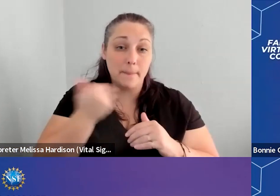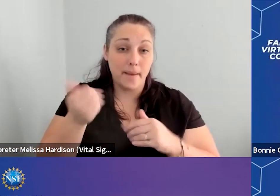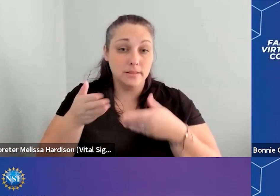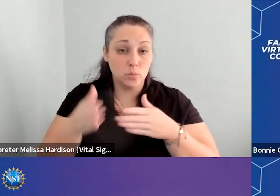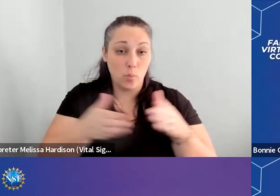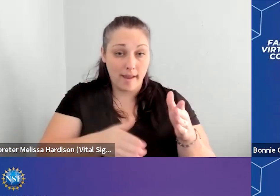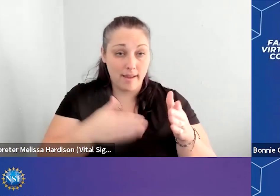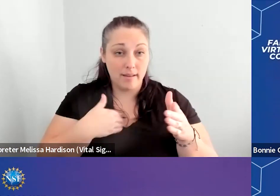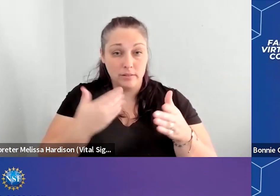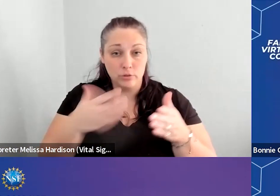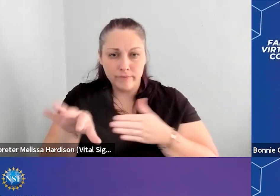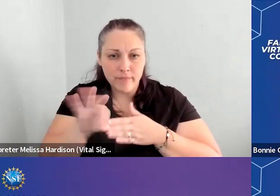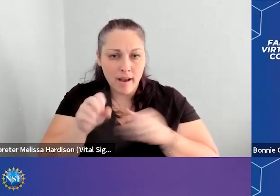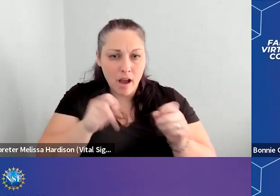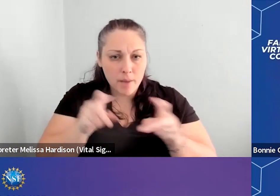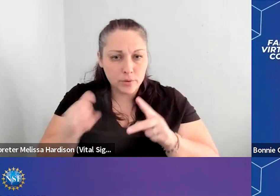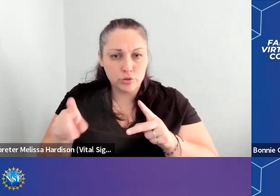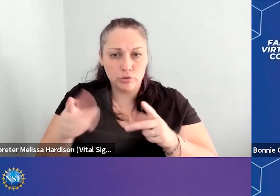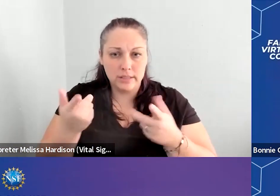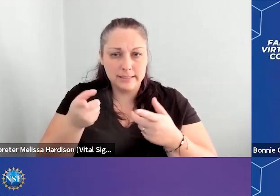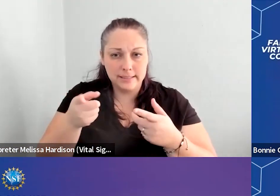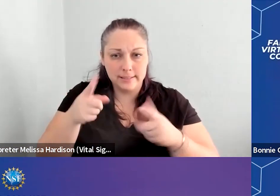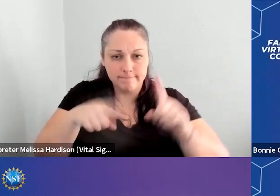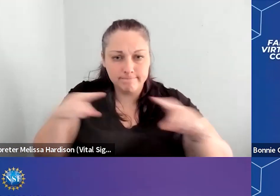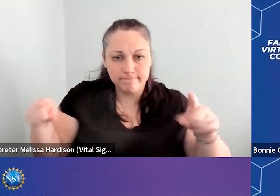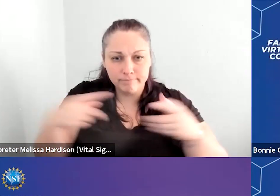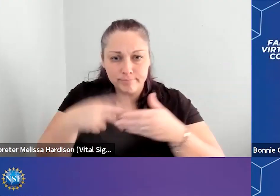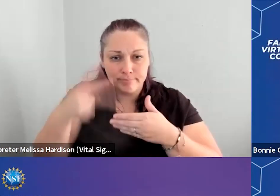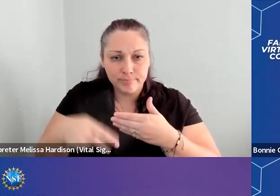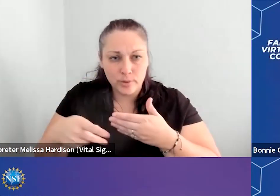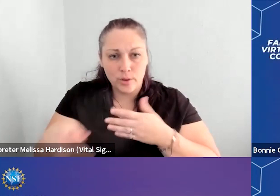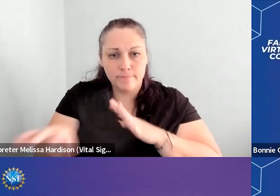these various programs that, you have been discussing today?